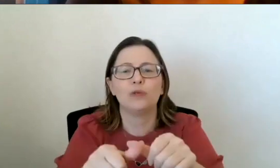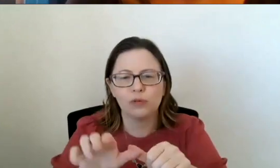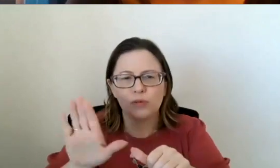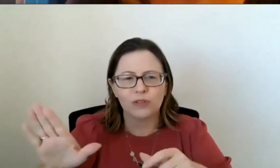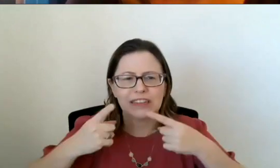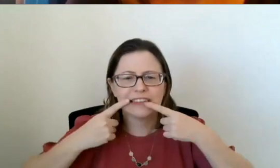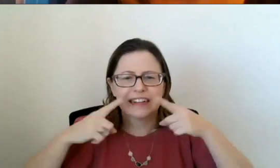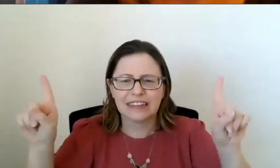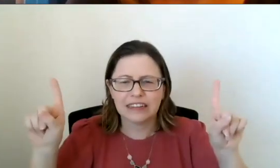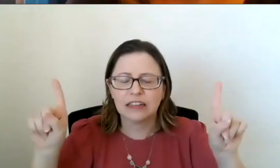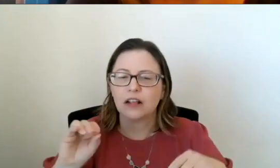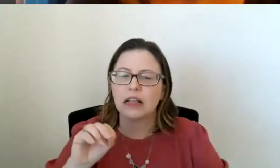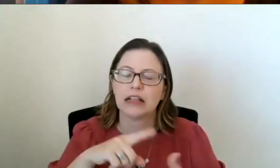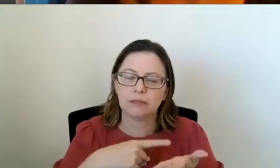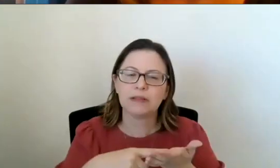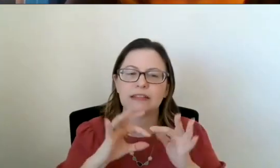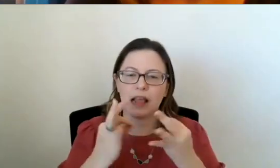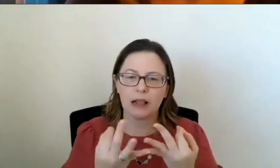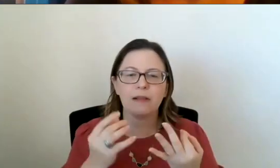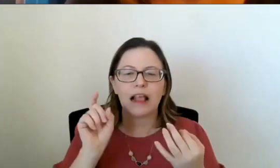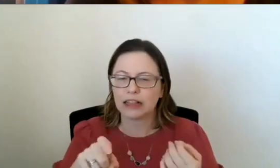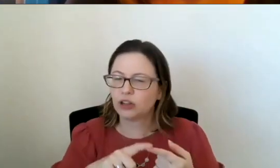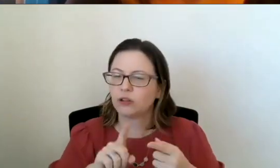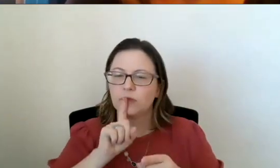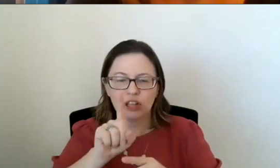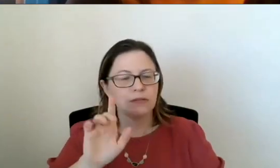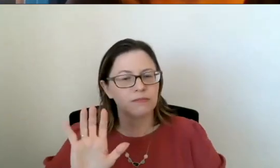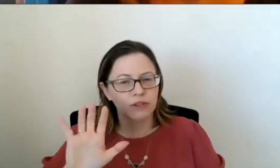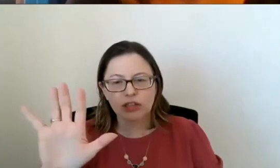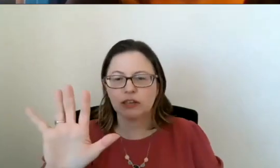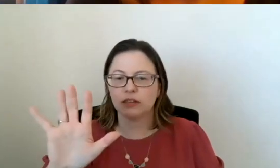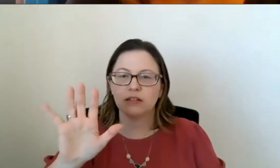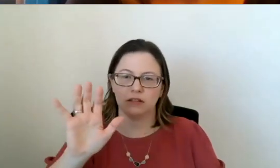that are required to help them continue that success. So sometimes families need to, again,